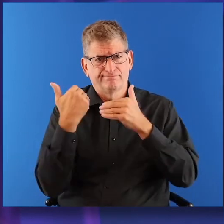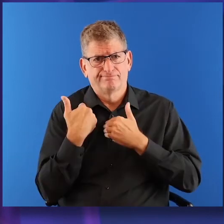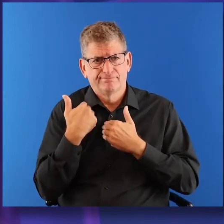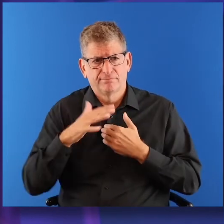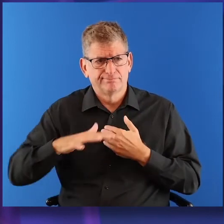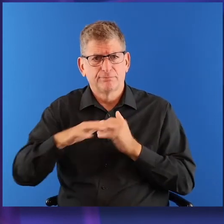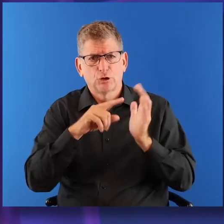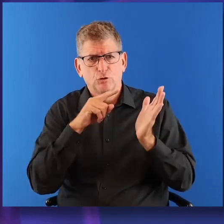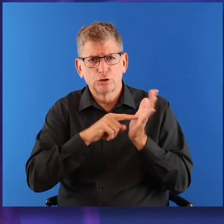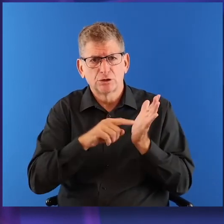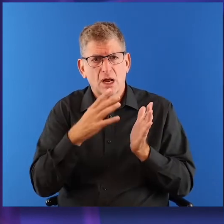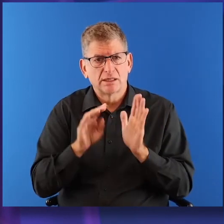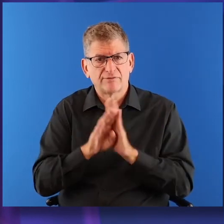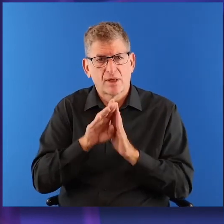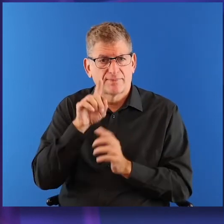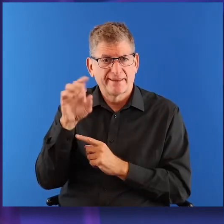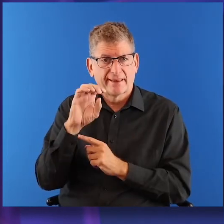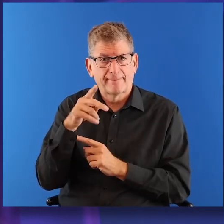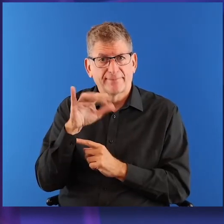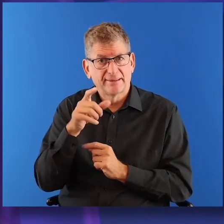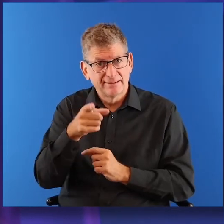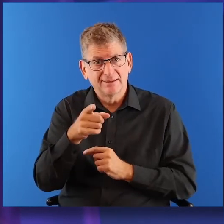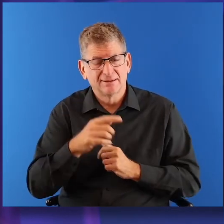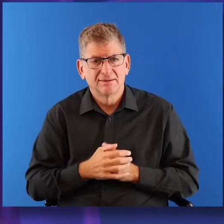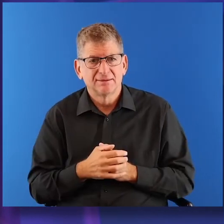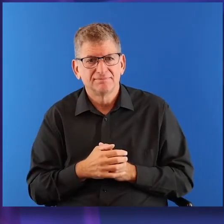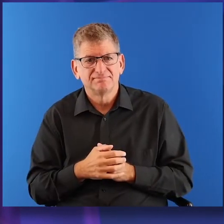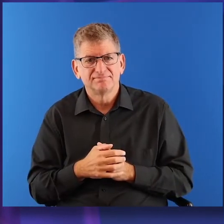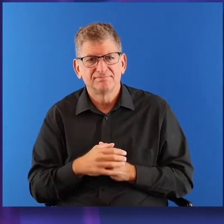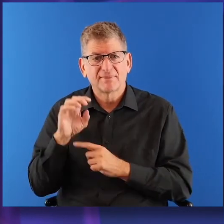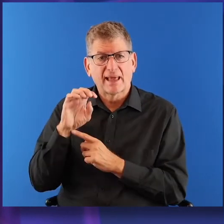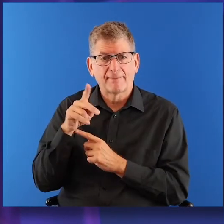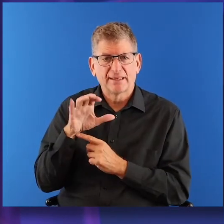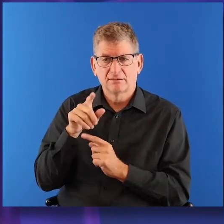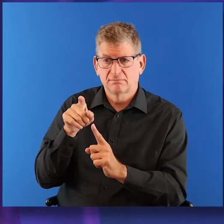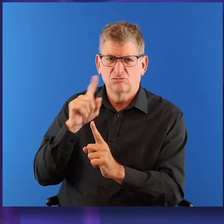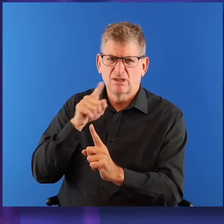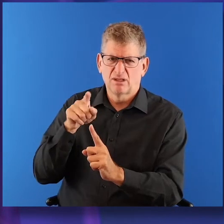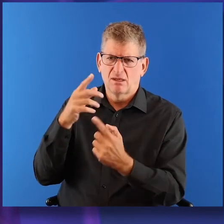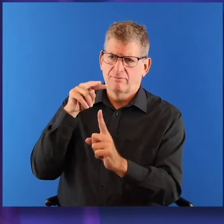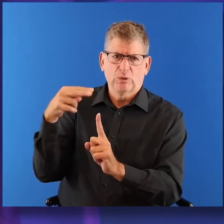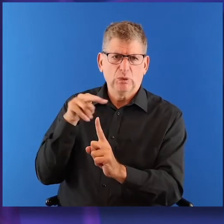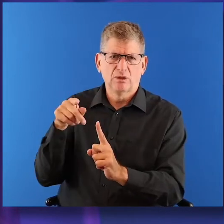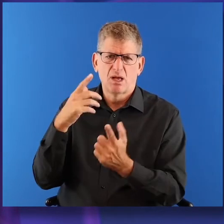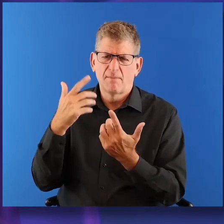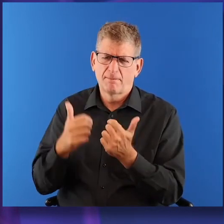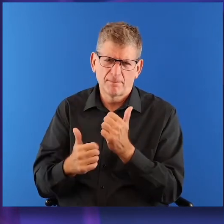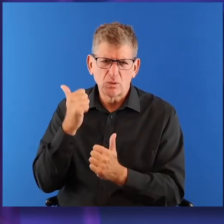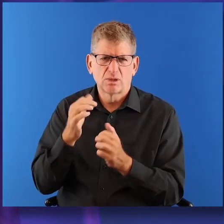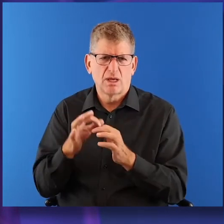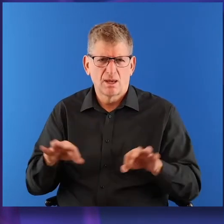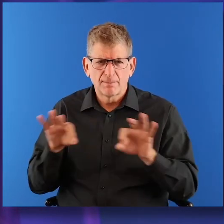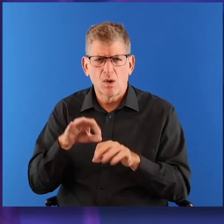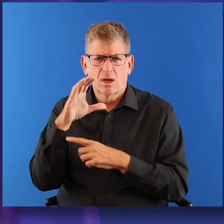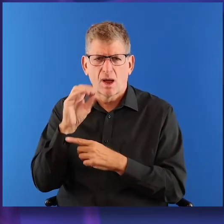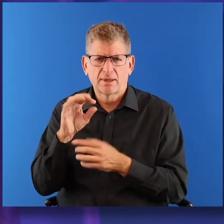all of research and development at Epic. Really Epic, I think is considered the most important